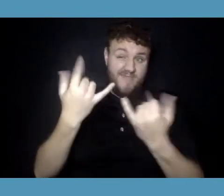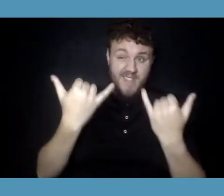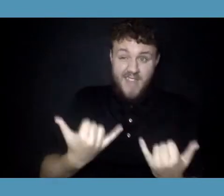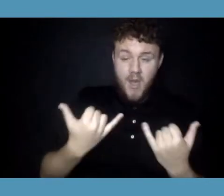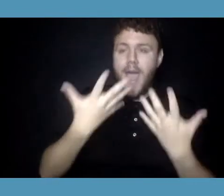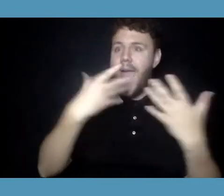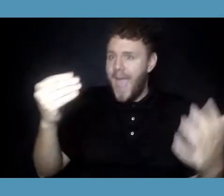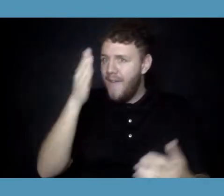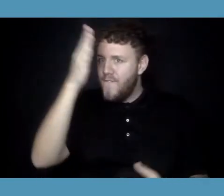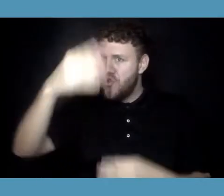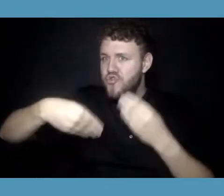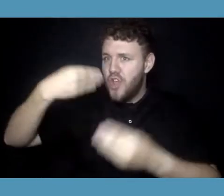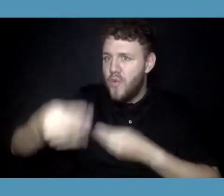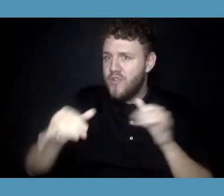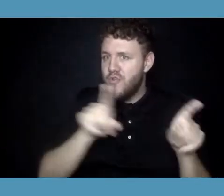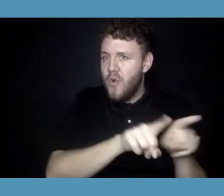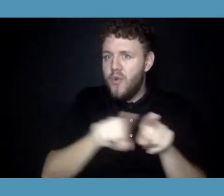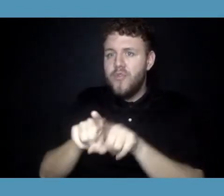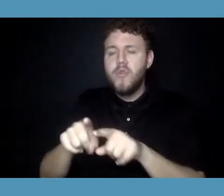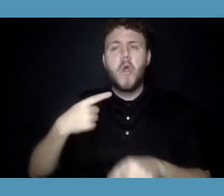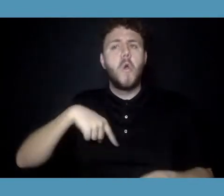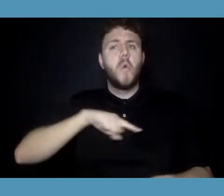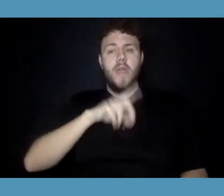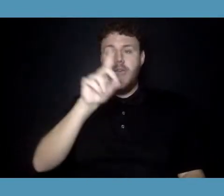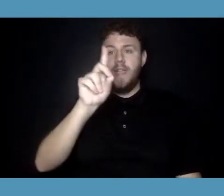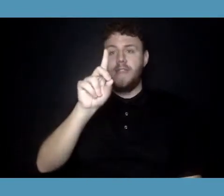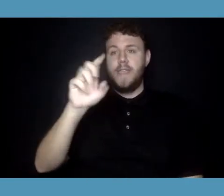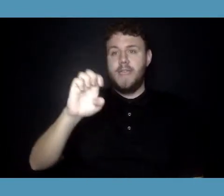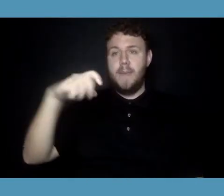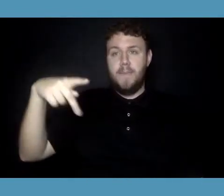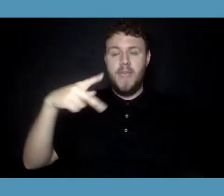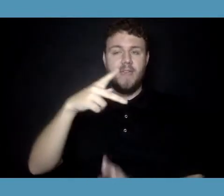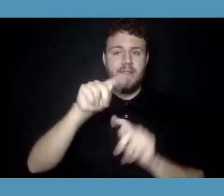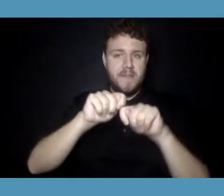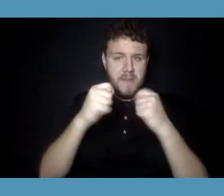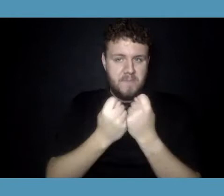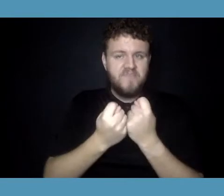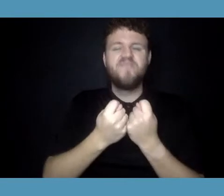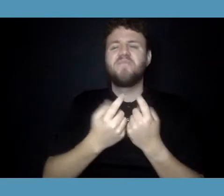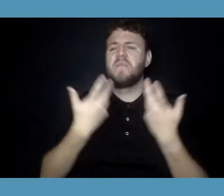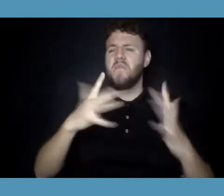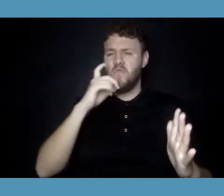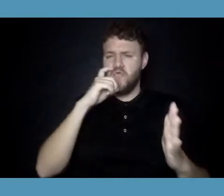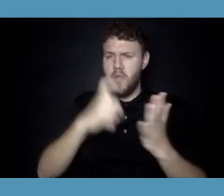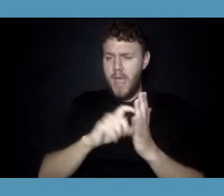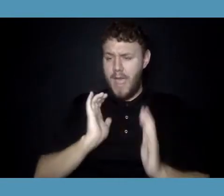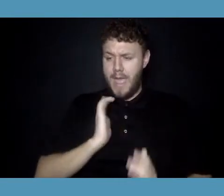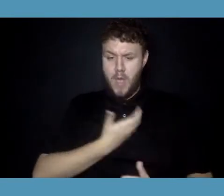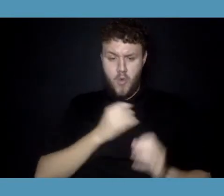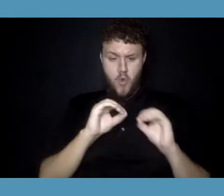generations. We the digital empowerment Project team recognize that our organizations and those